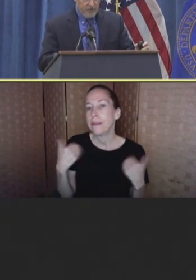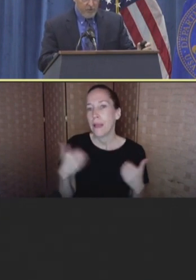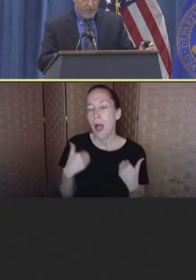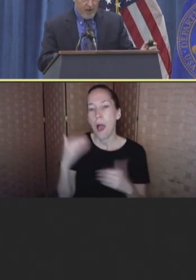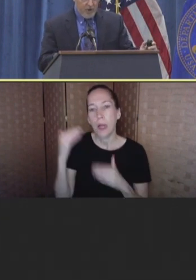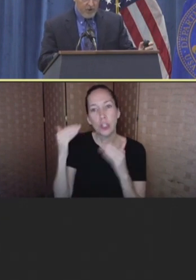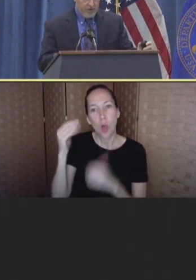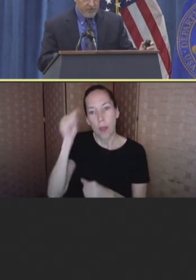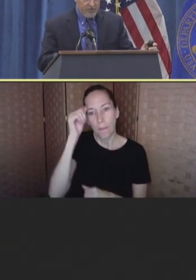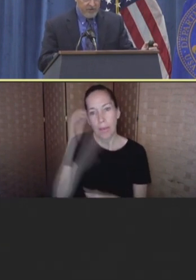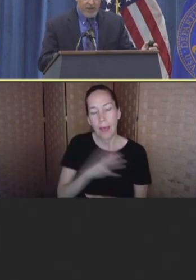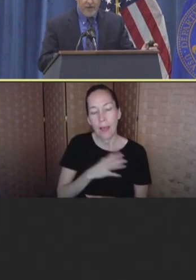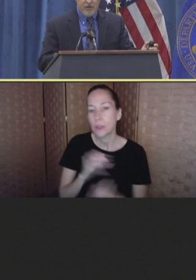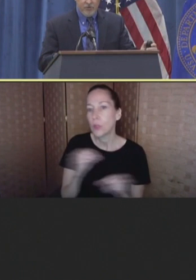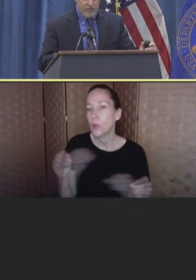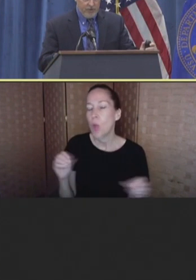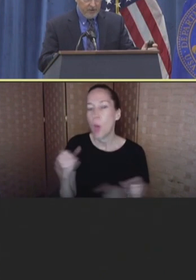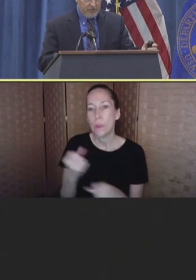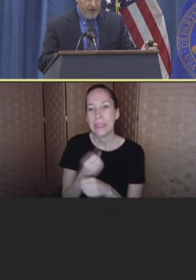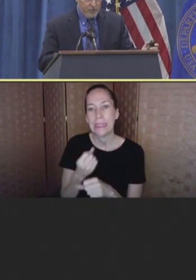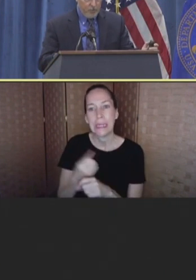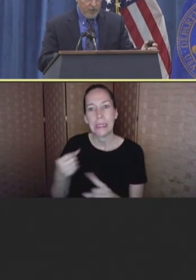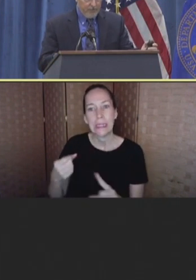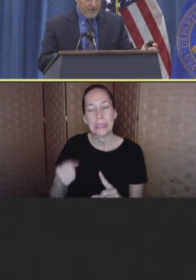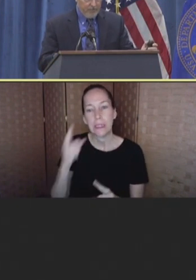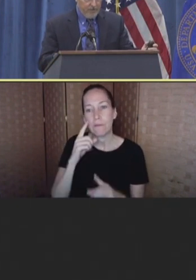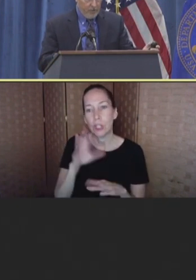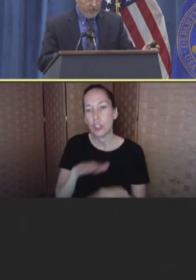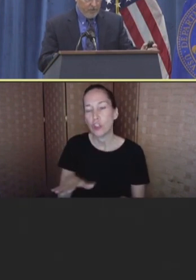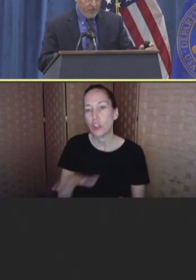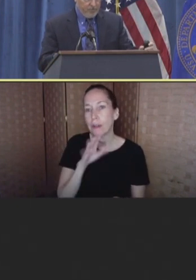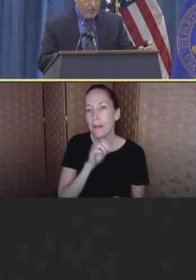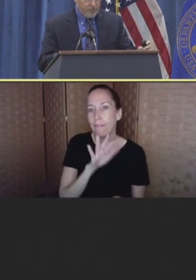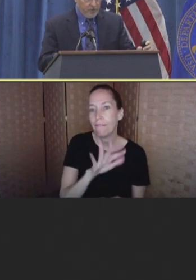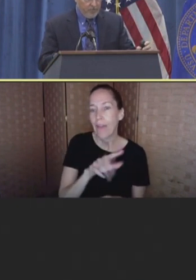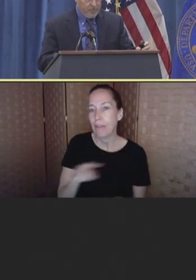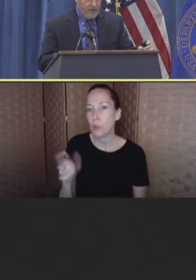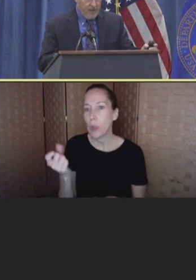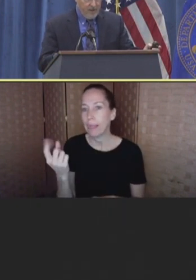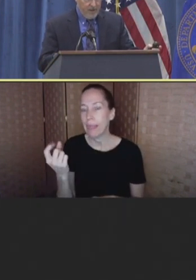myocarditis to date in children age 5 to 11, following the first booster.